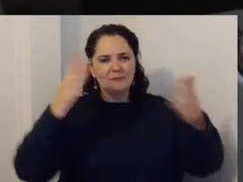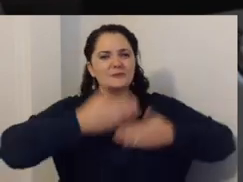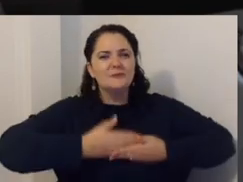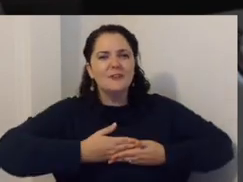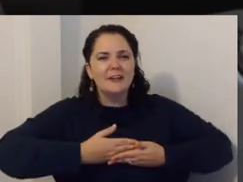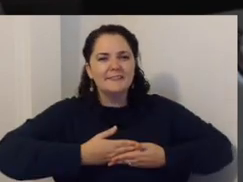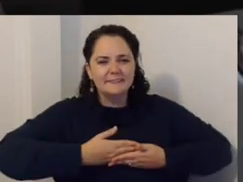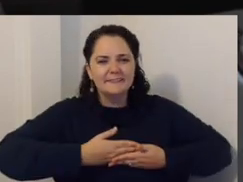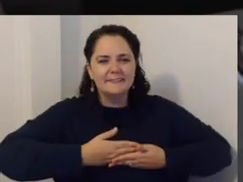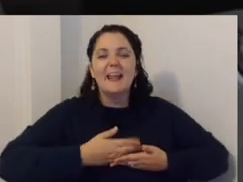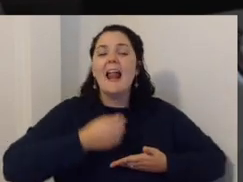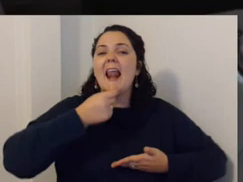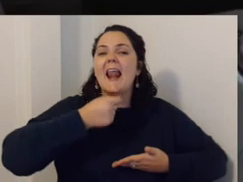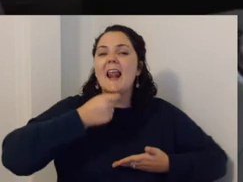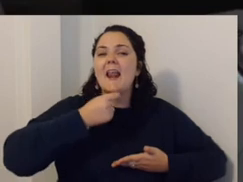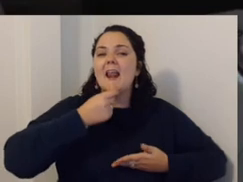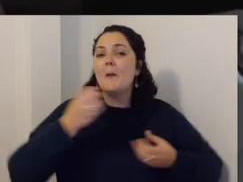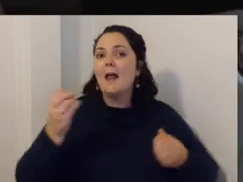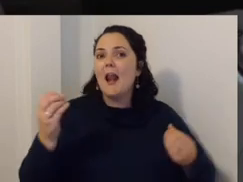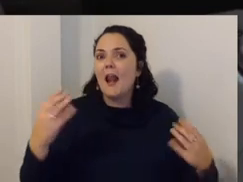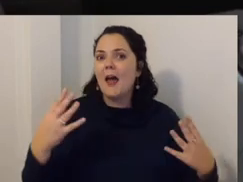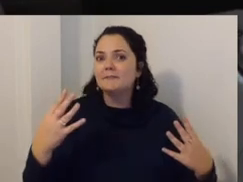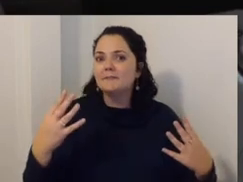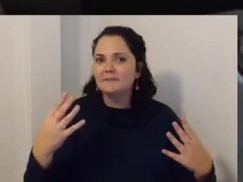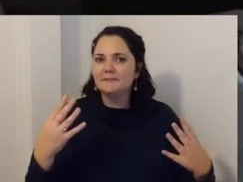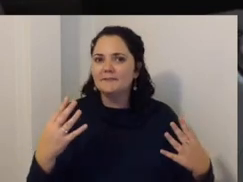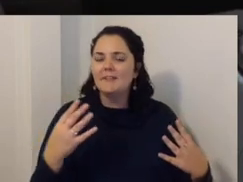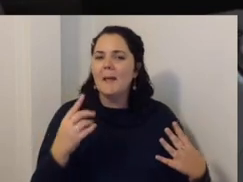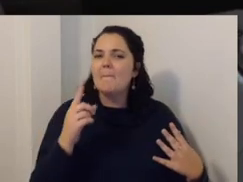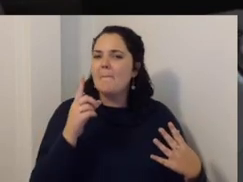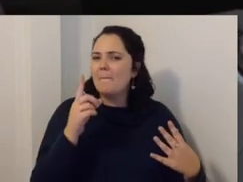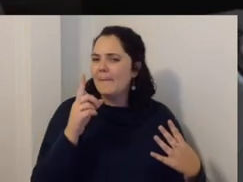through to punctuate that darkness but you should get that sense in your drawing of it just sinking